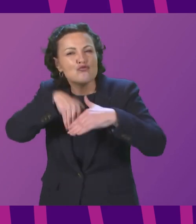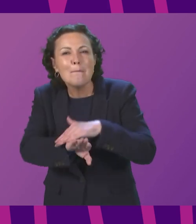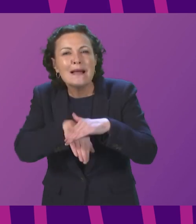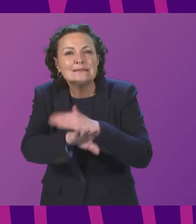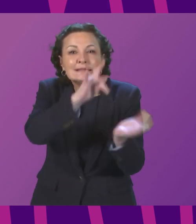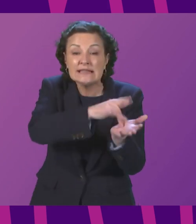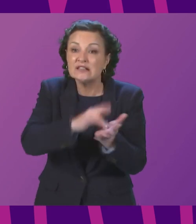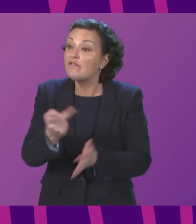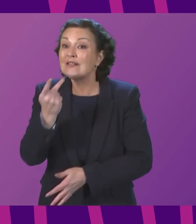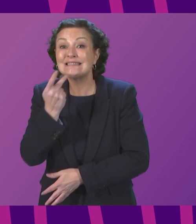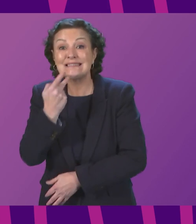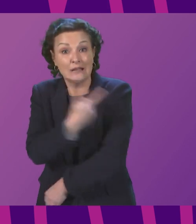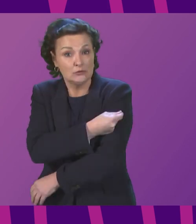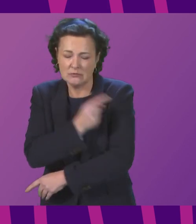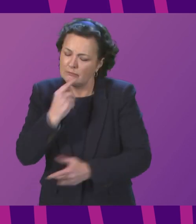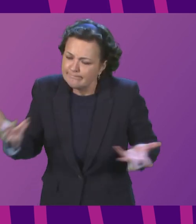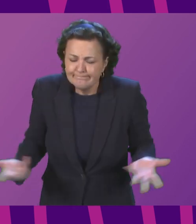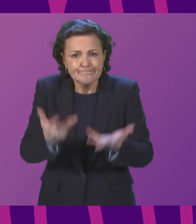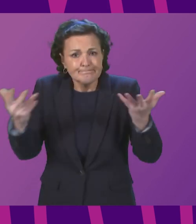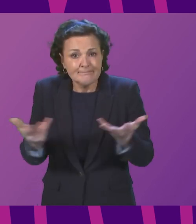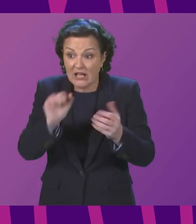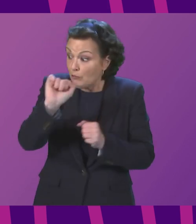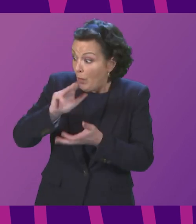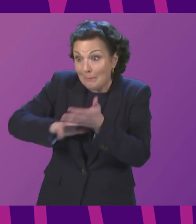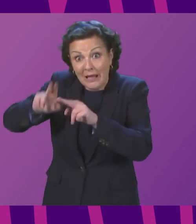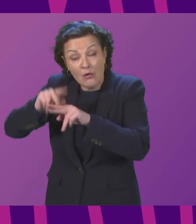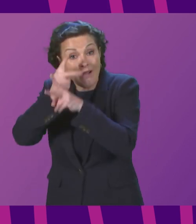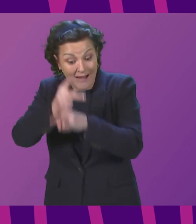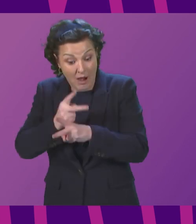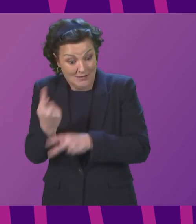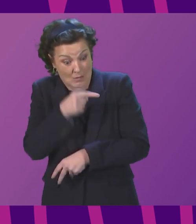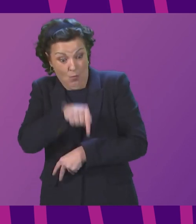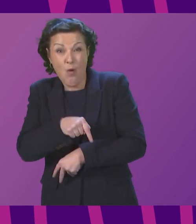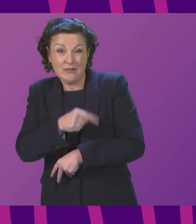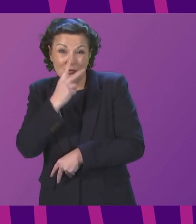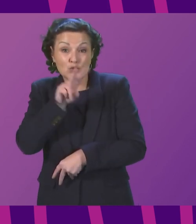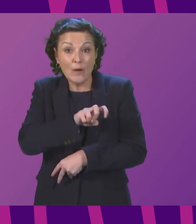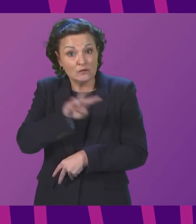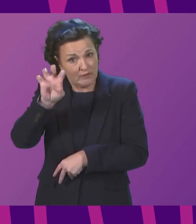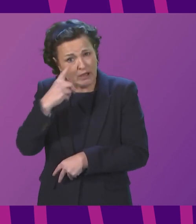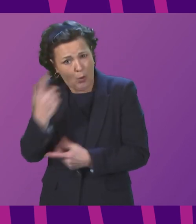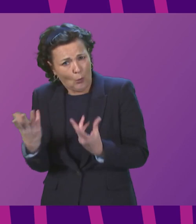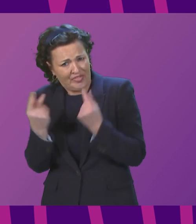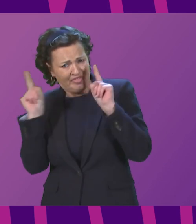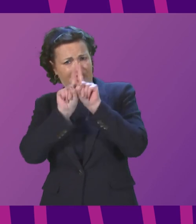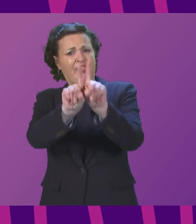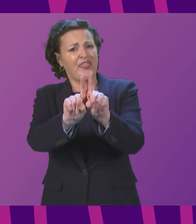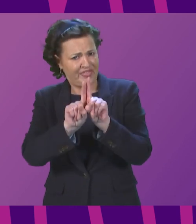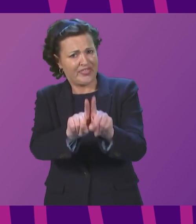everyone in that age group to do so. If you are the parent or carer of someone in that age group, you can go with them to the vaccination centre.